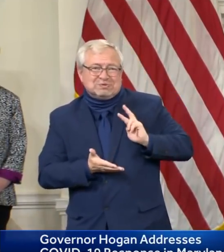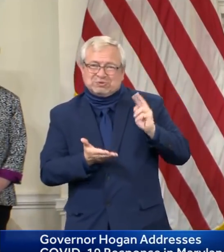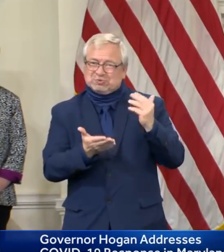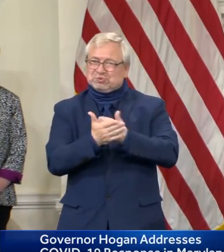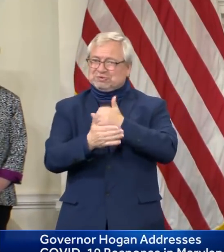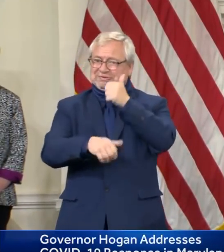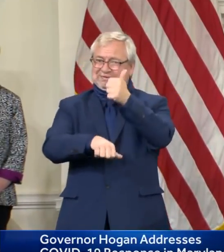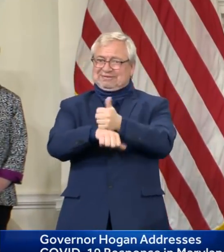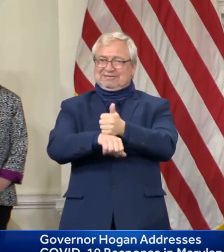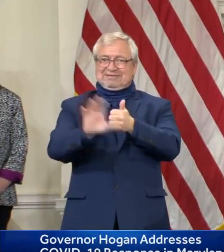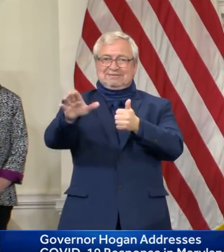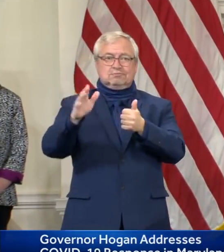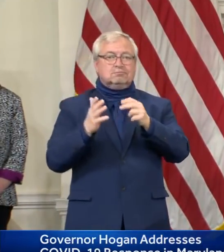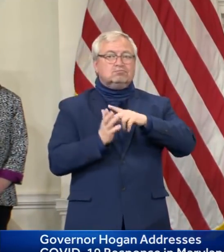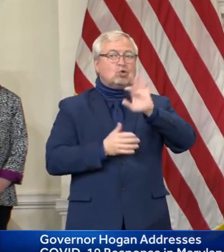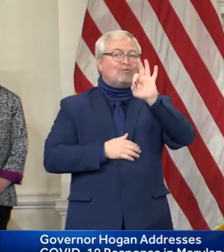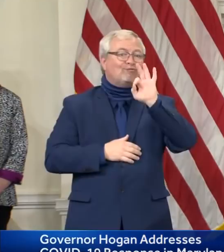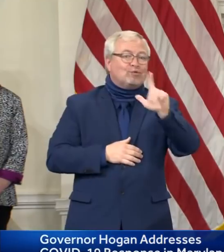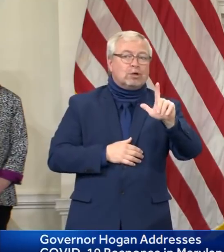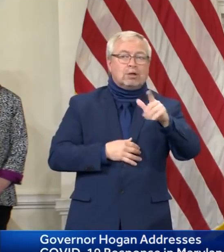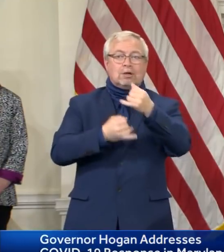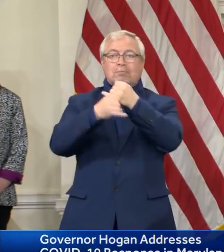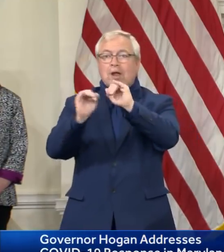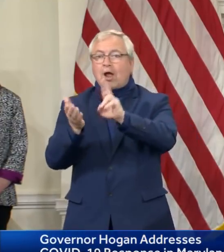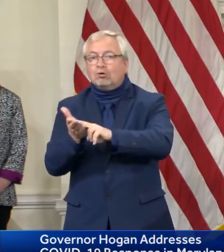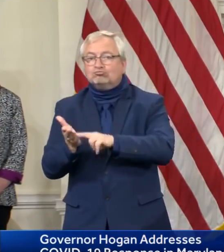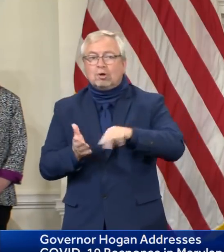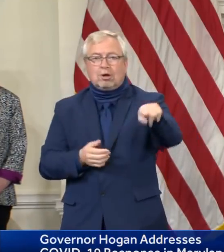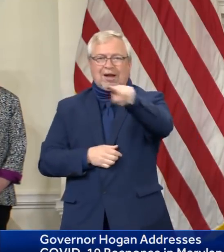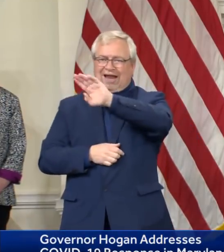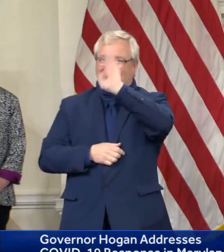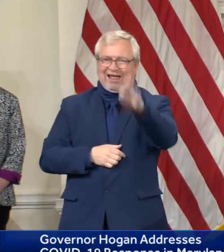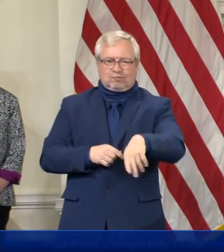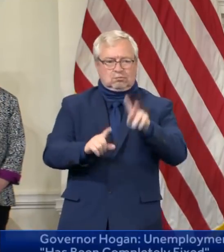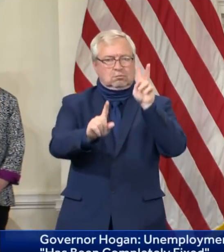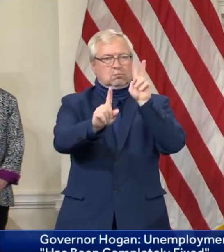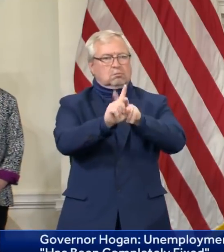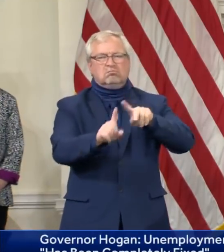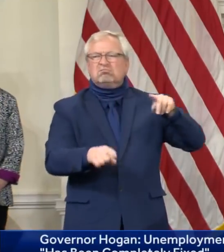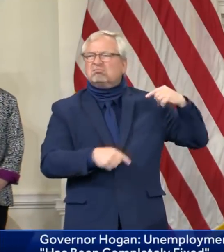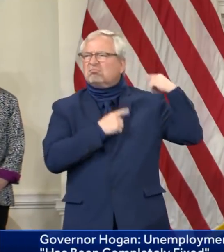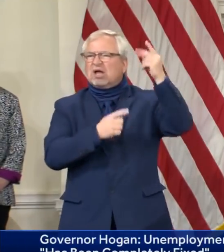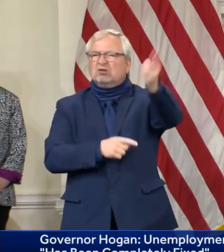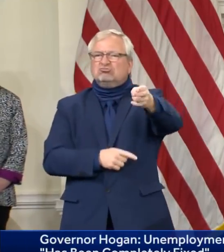THIS WAS A BRAND-NEW PROGRAM INSTITUTED AT THE FEDERAL LEVEL ABOUT TWO WEEKS AGO.